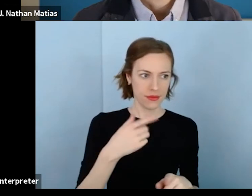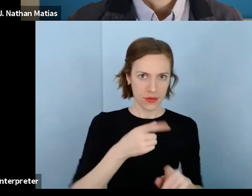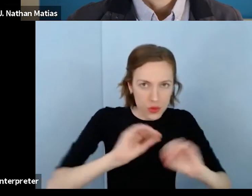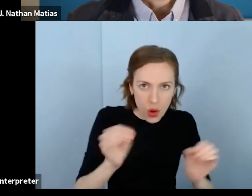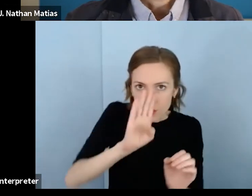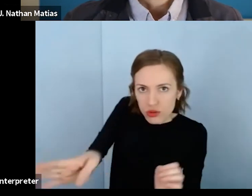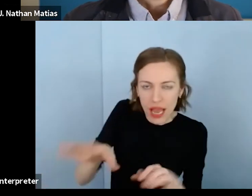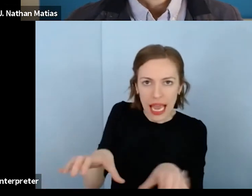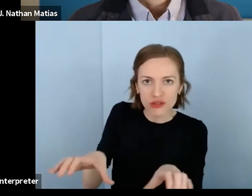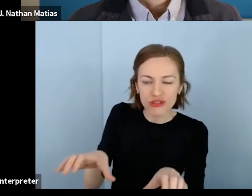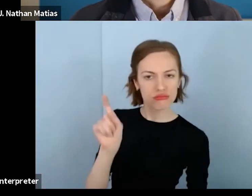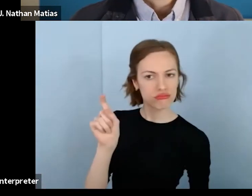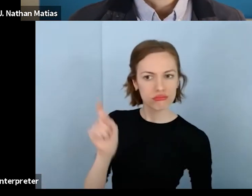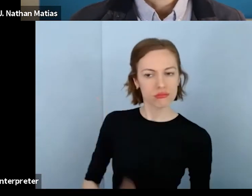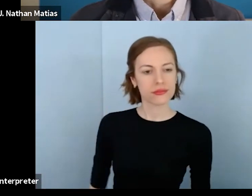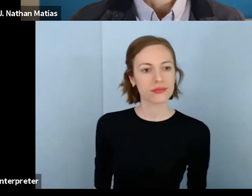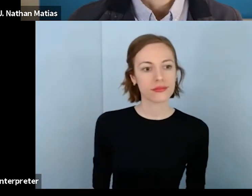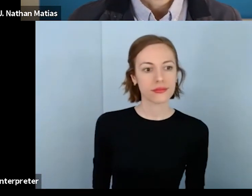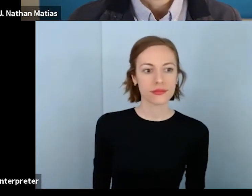I love that you pointed that out.